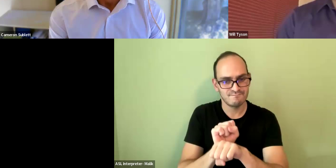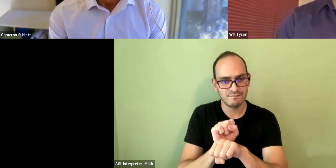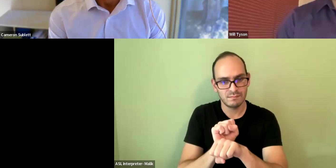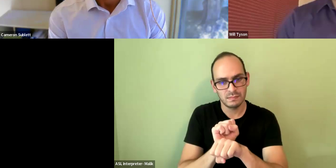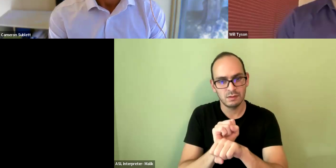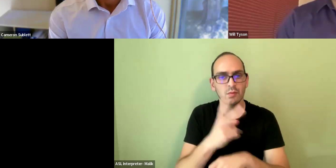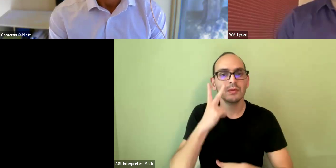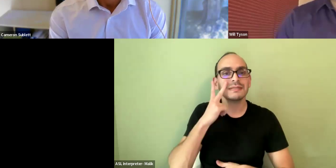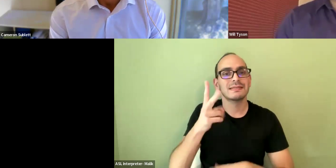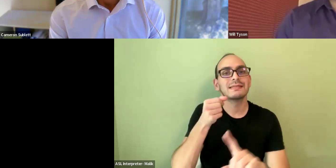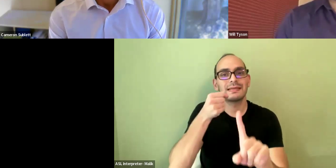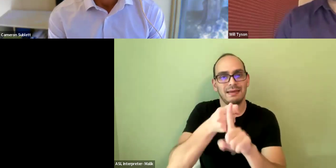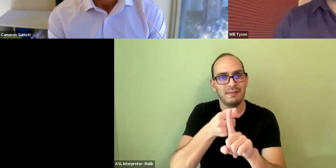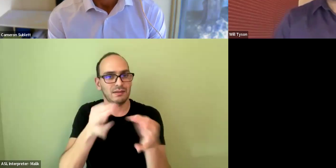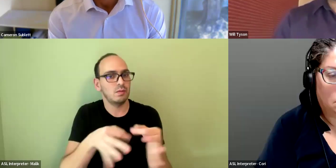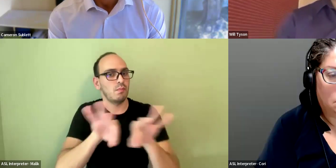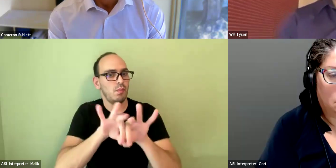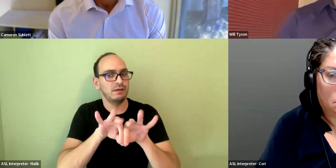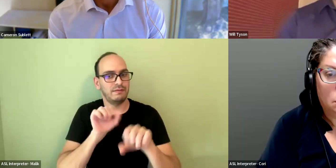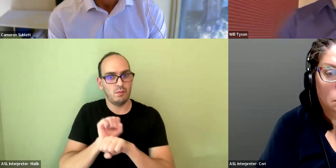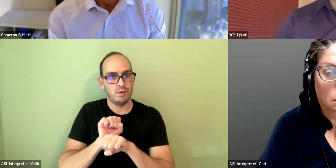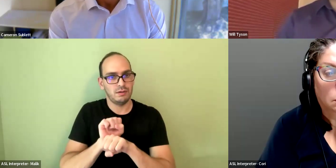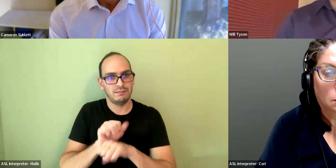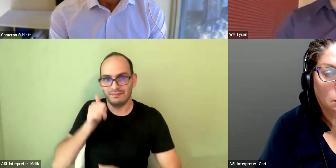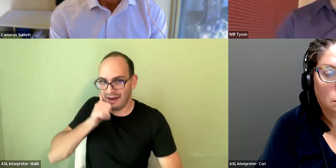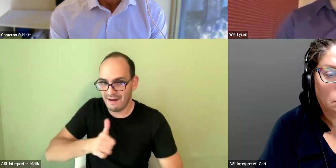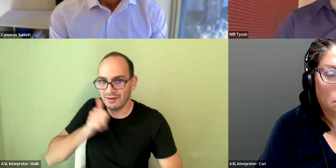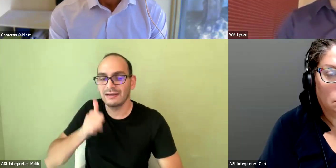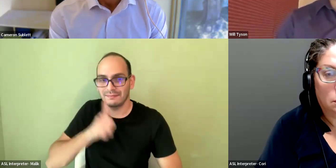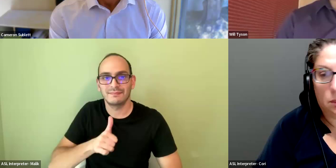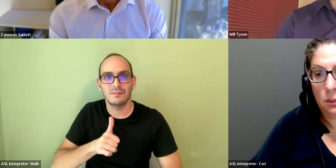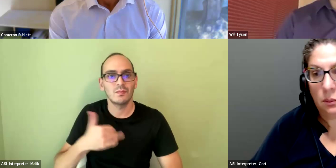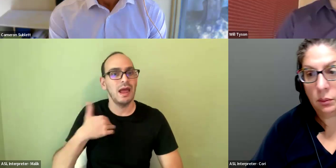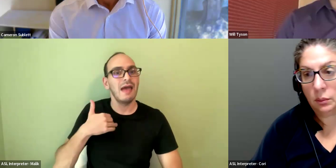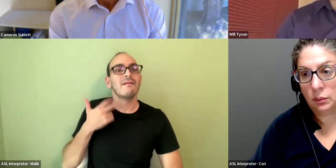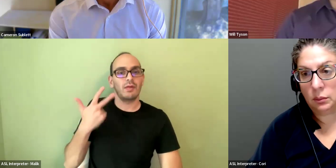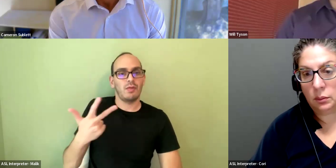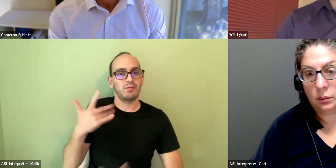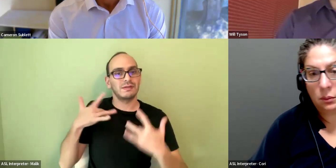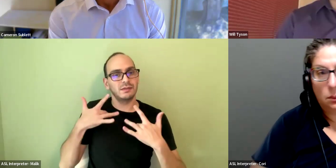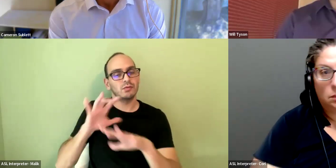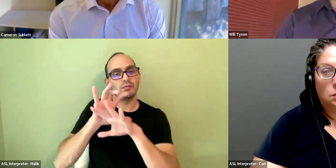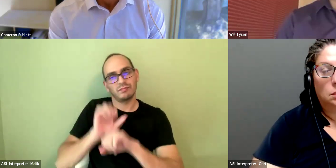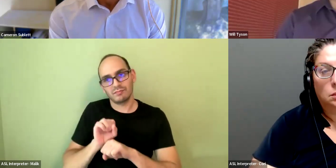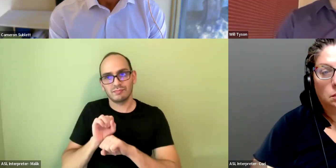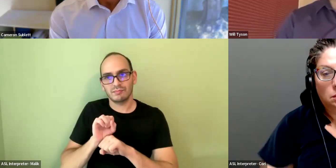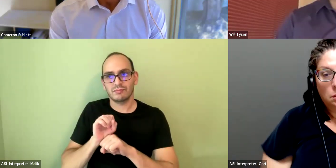And we see the impacts and the importance of this work on a daily basis. We have three traditional upward bound programs, and then we